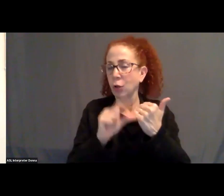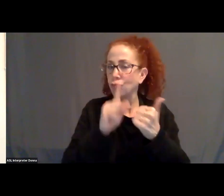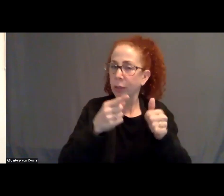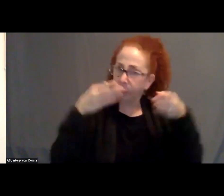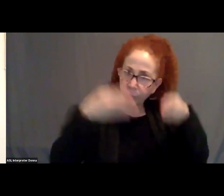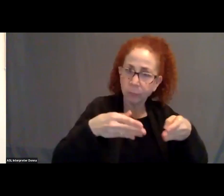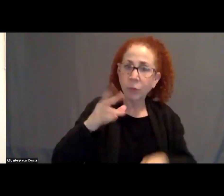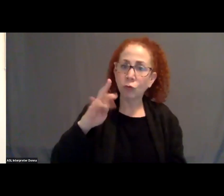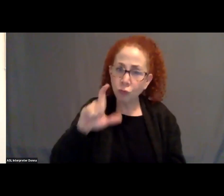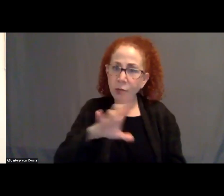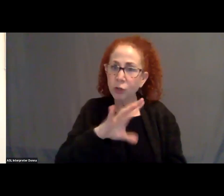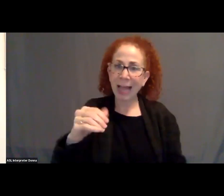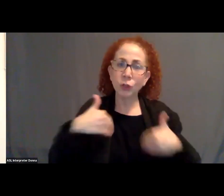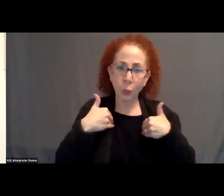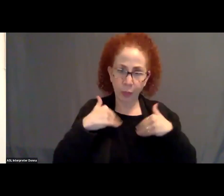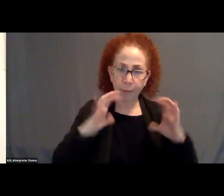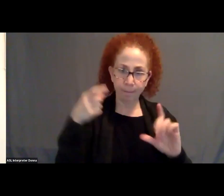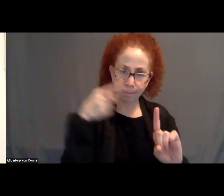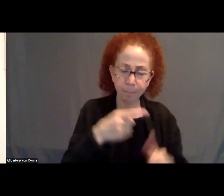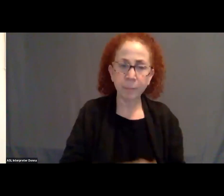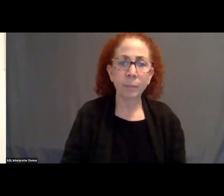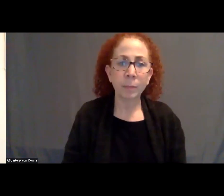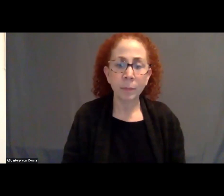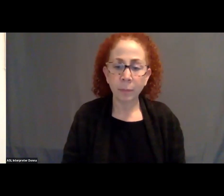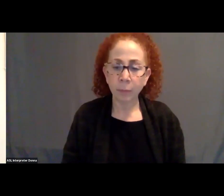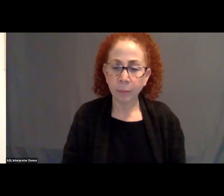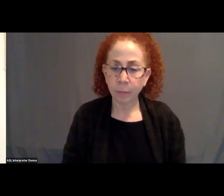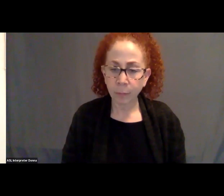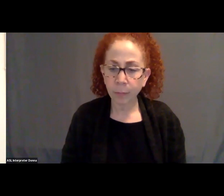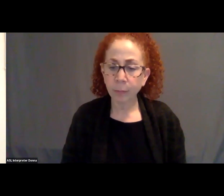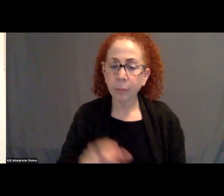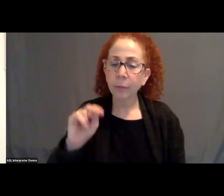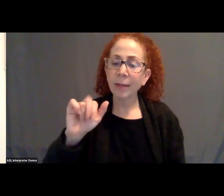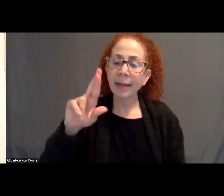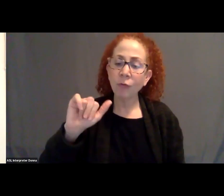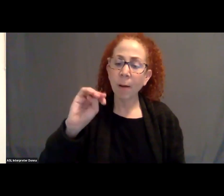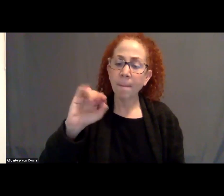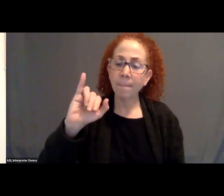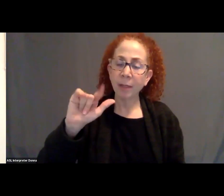on the young. Nara Milanich's study of the widespread language